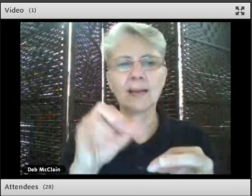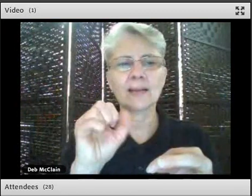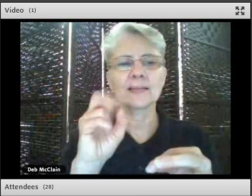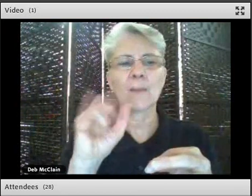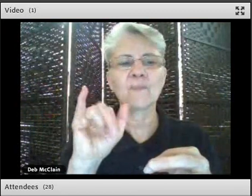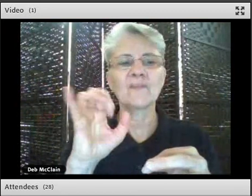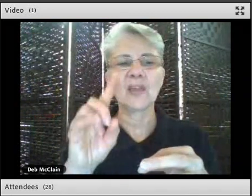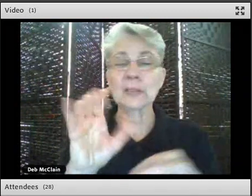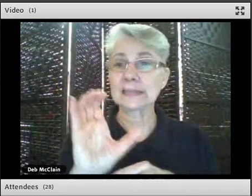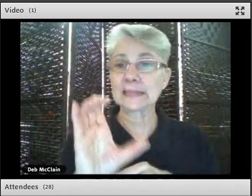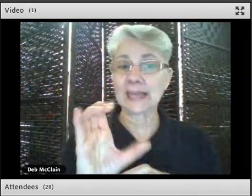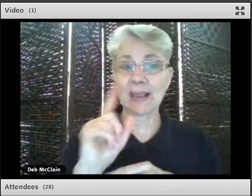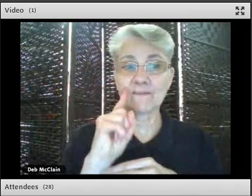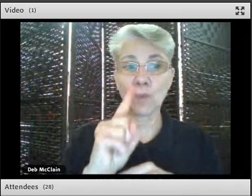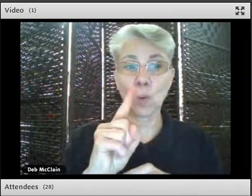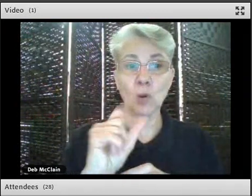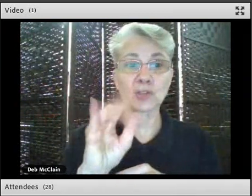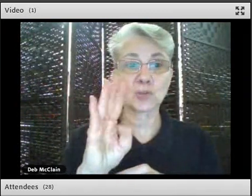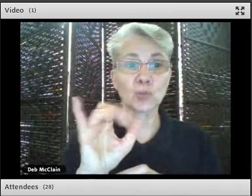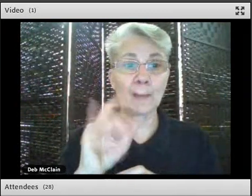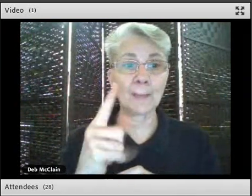you can record that in subfield F.